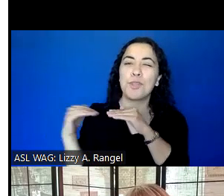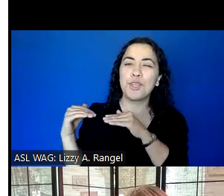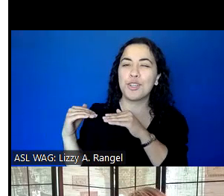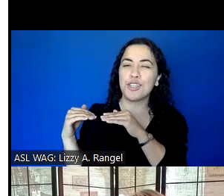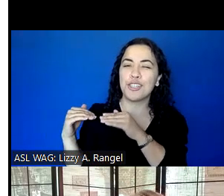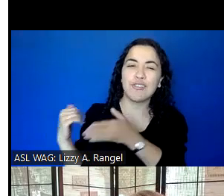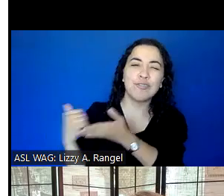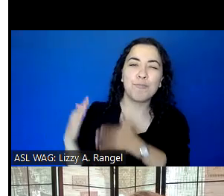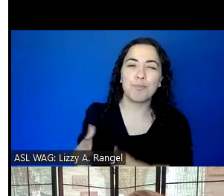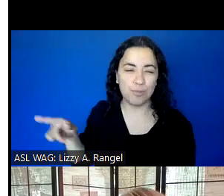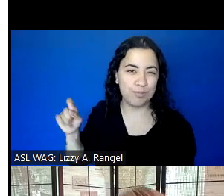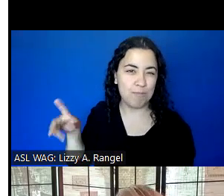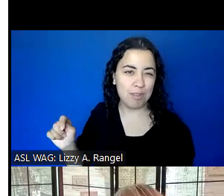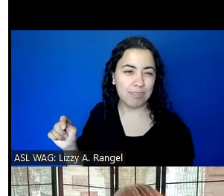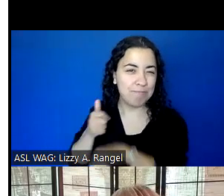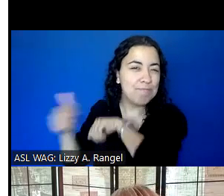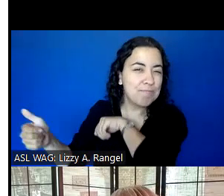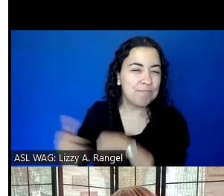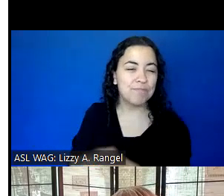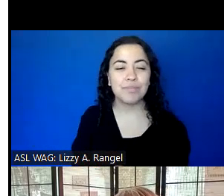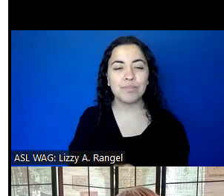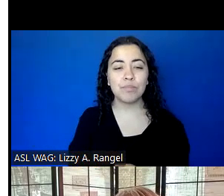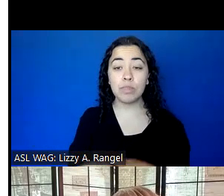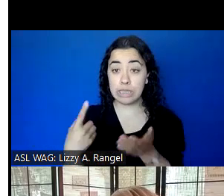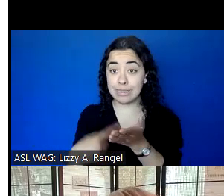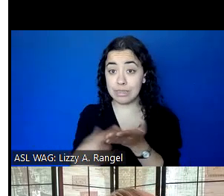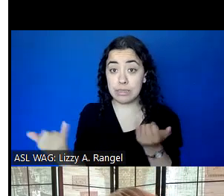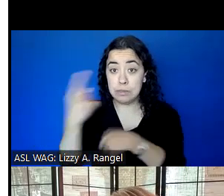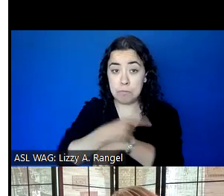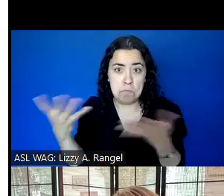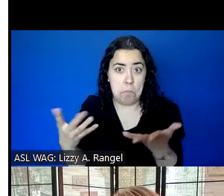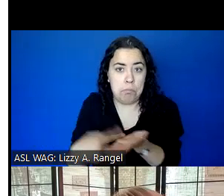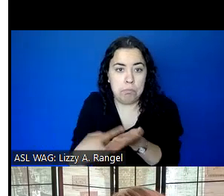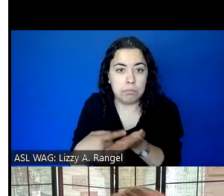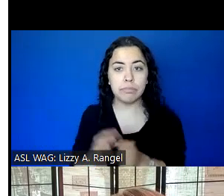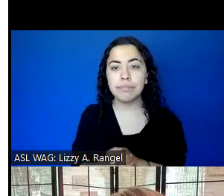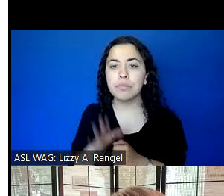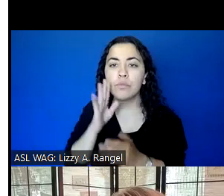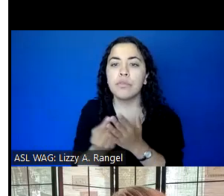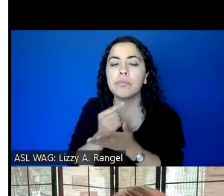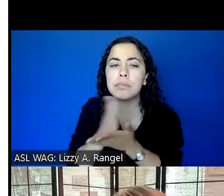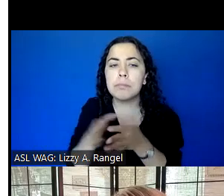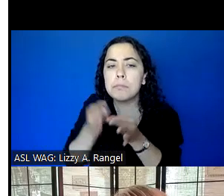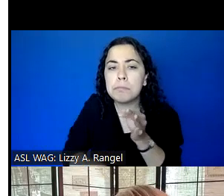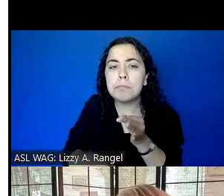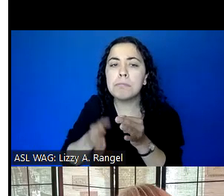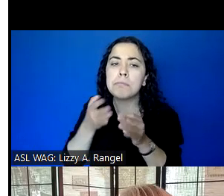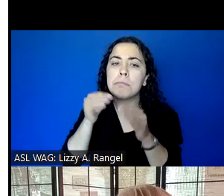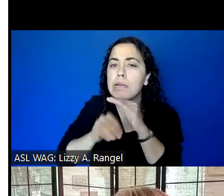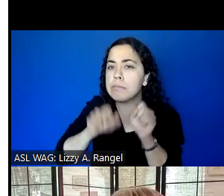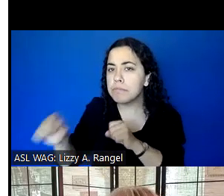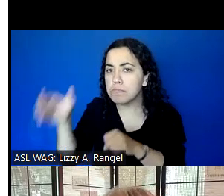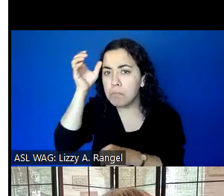courageously working for peace. Thank you. Here is a picture of Spot. He is behind a